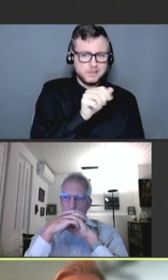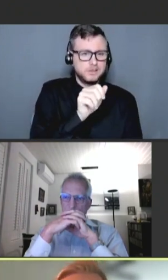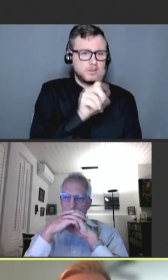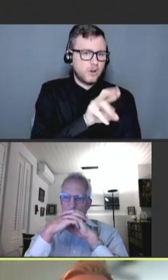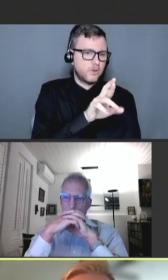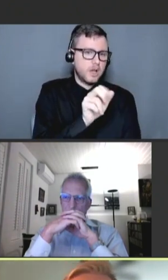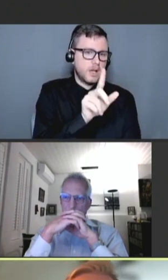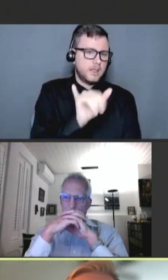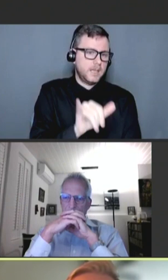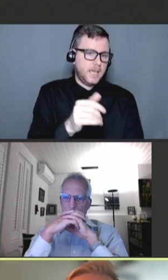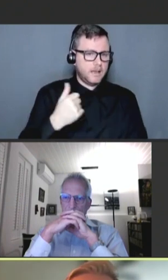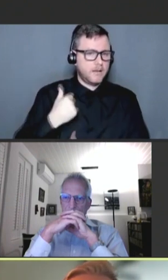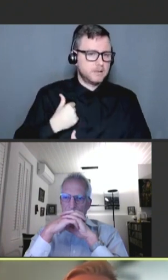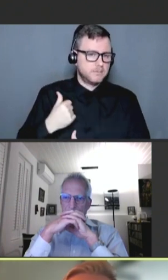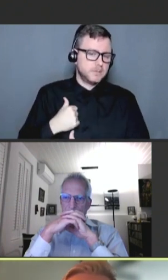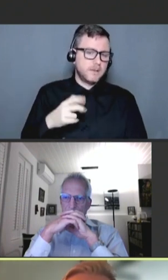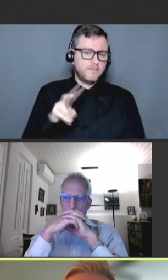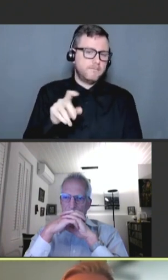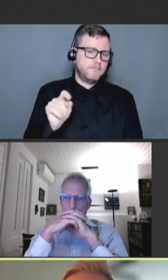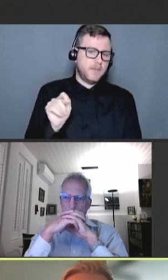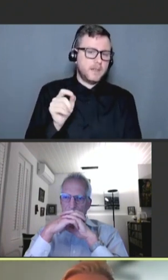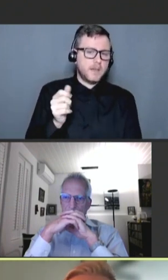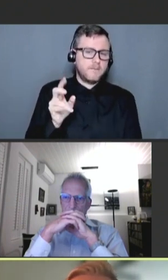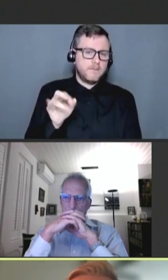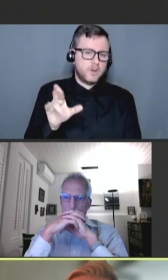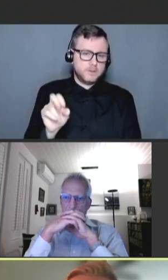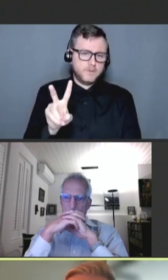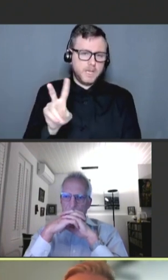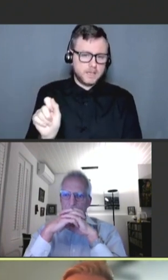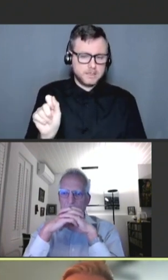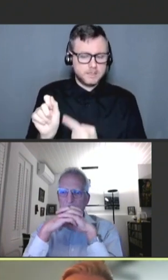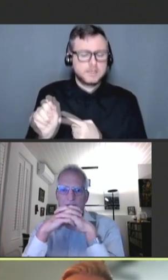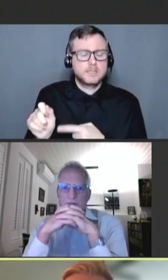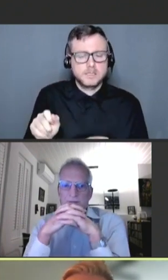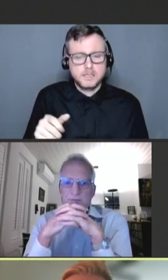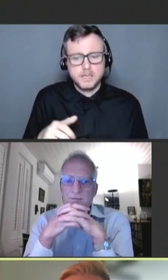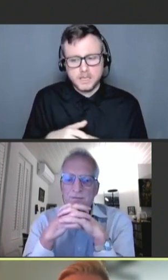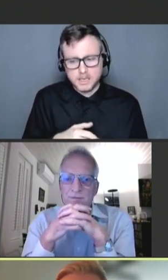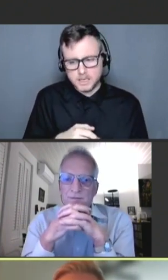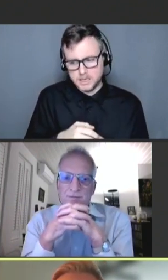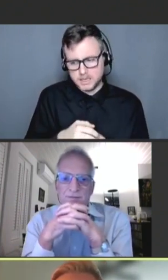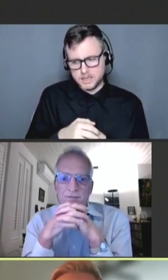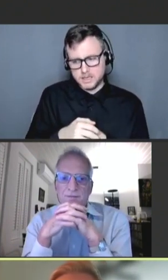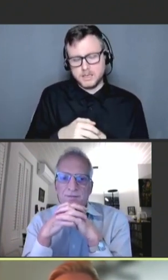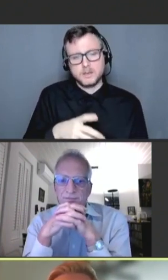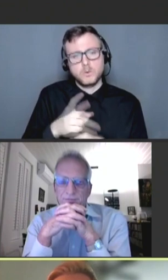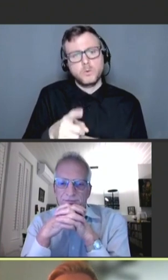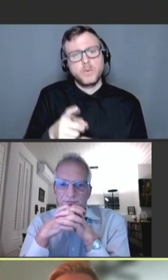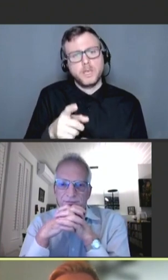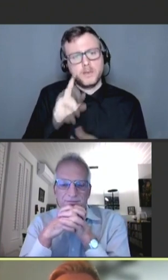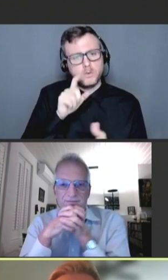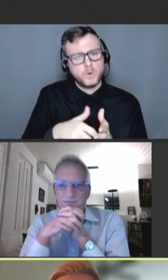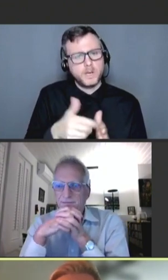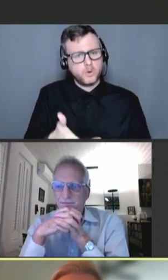Affairs, and I kind of showed that, you know, the -- with increasing level of care reported in the